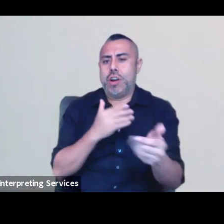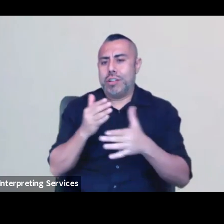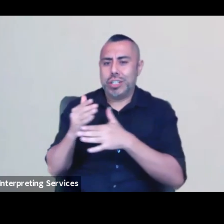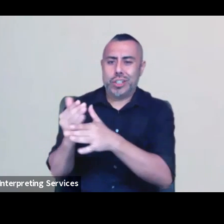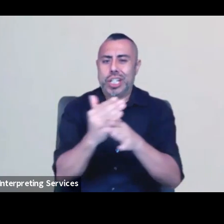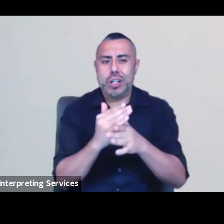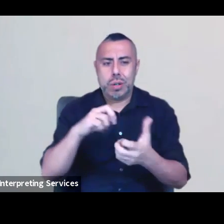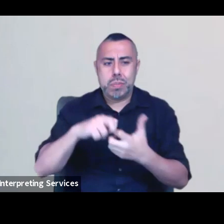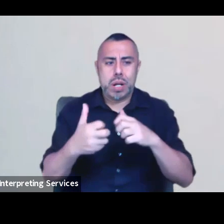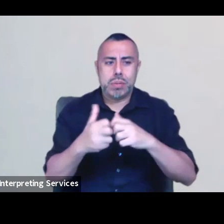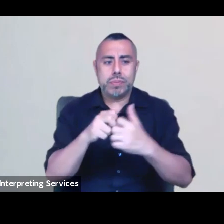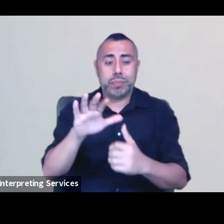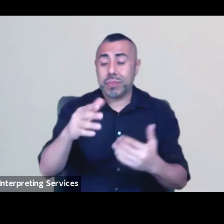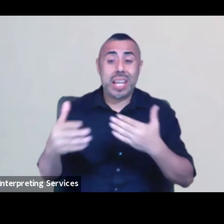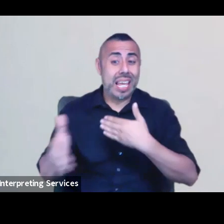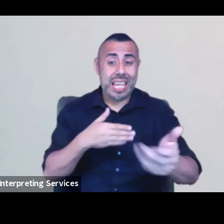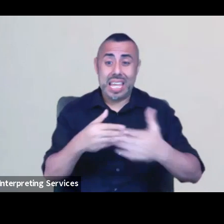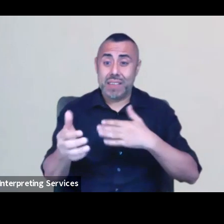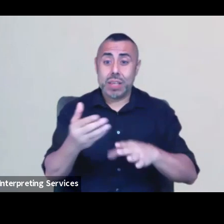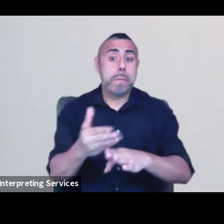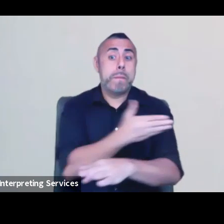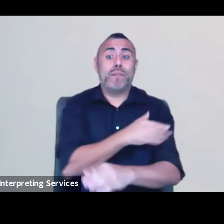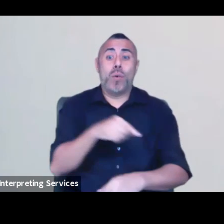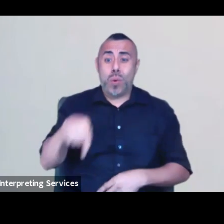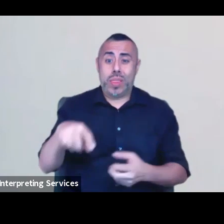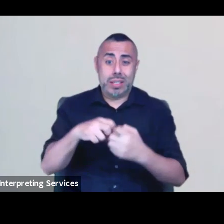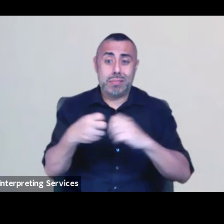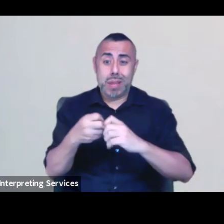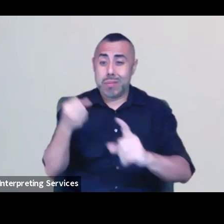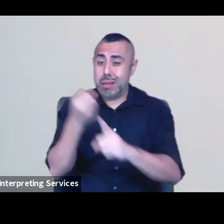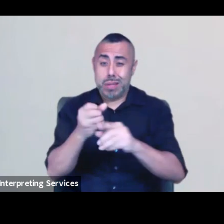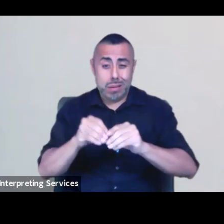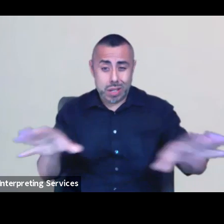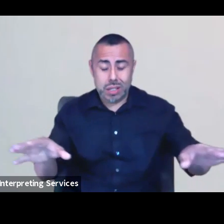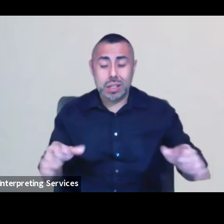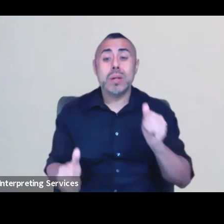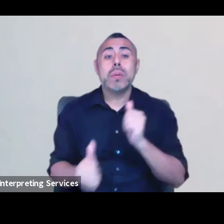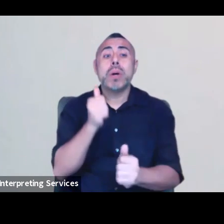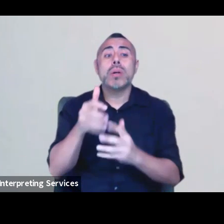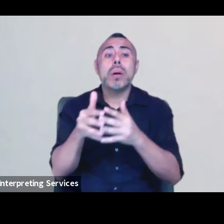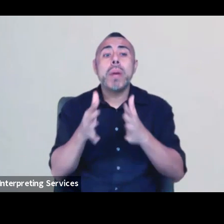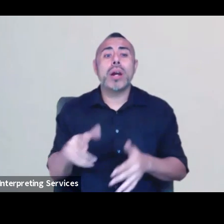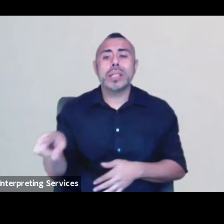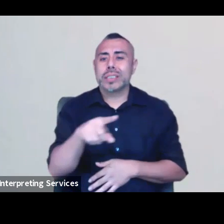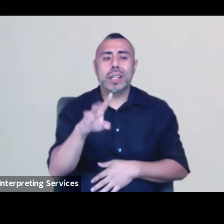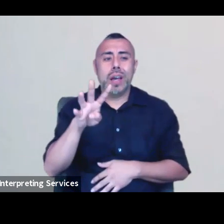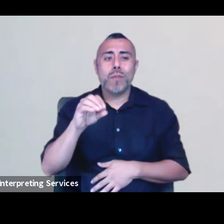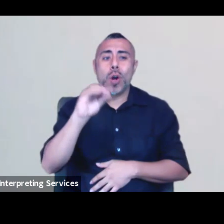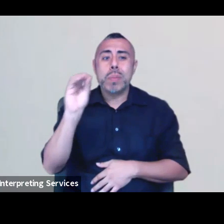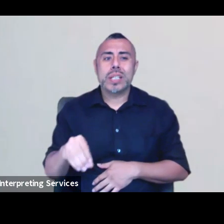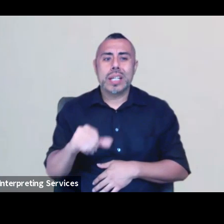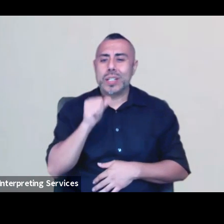did not have $400 in the bank to cover an emergency. When you don't have an emergency fund,